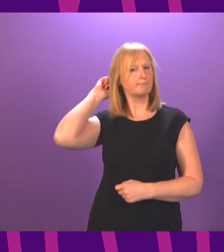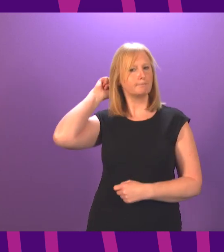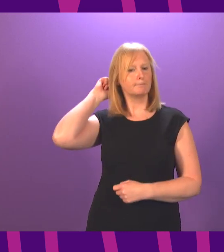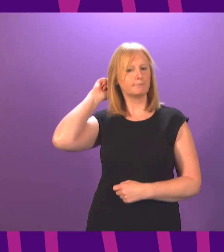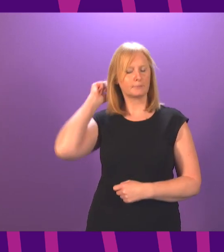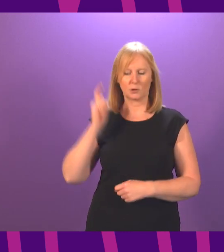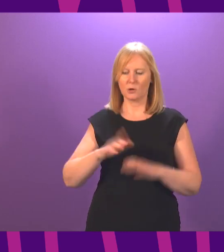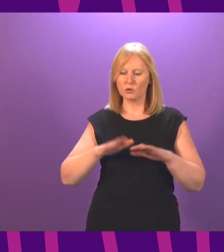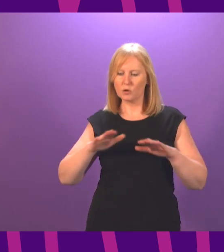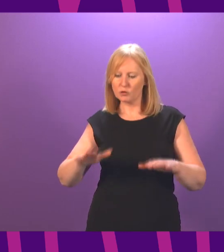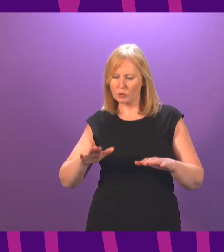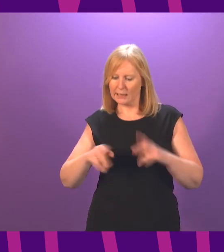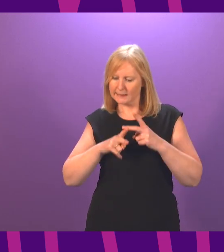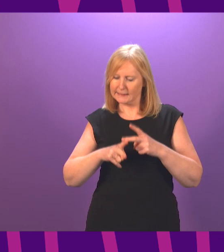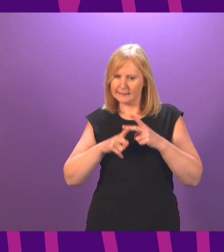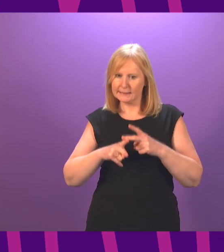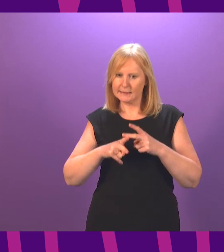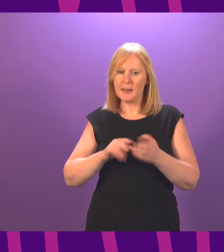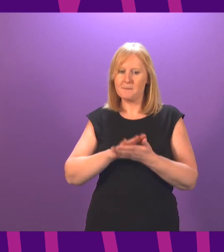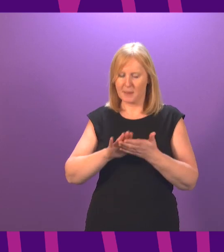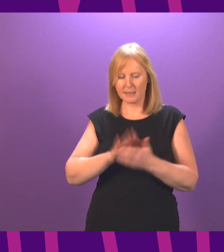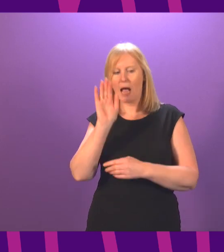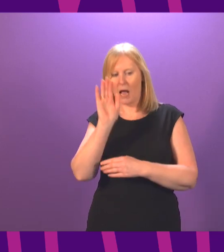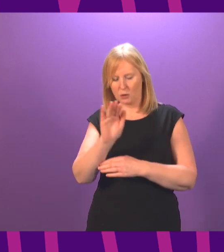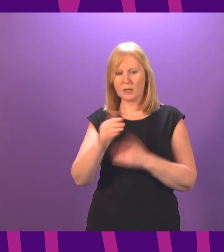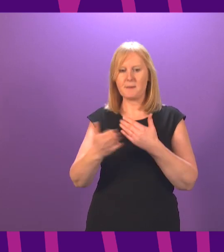childcare settings advises them to maximise the amount of time that is spent outdoors.